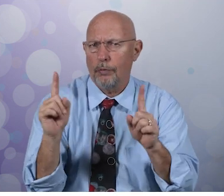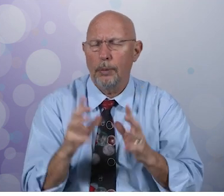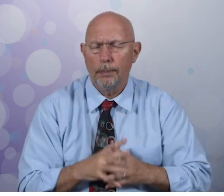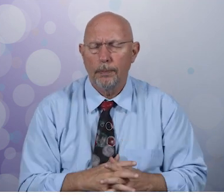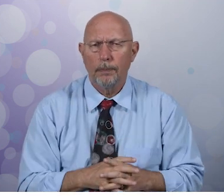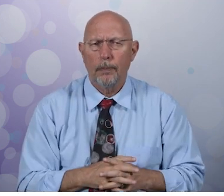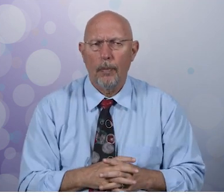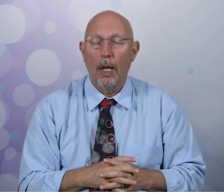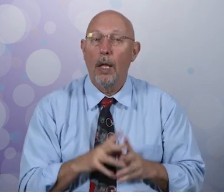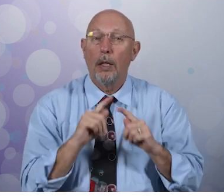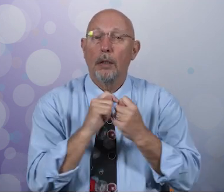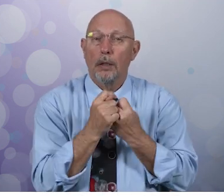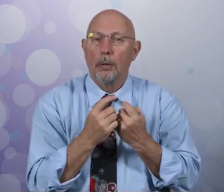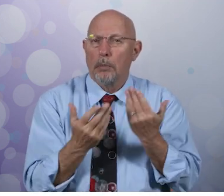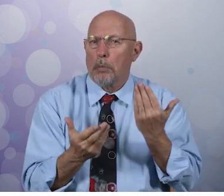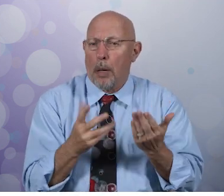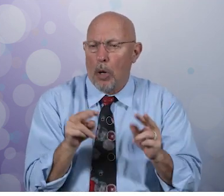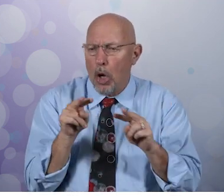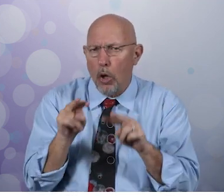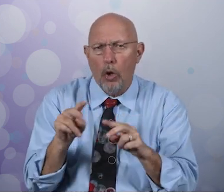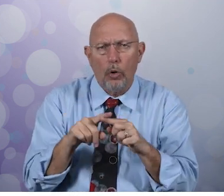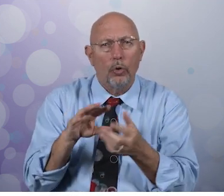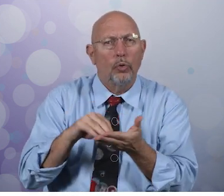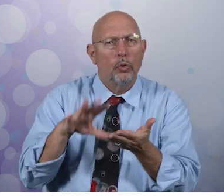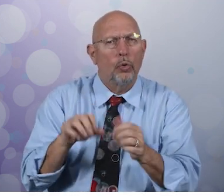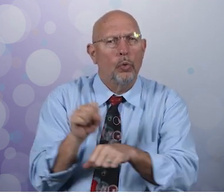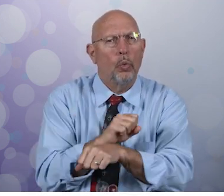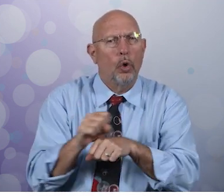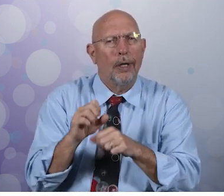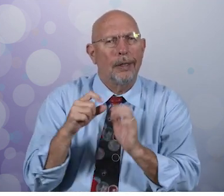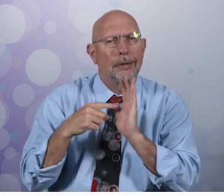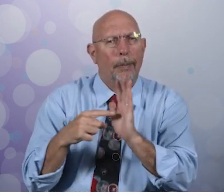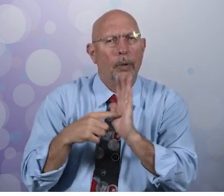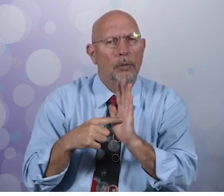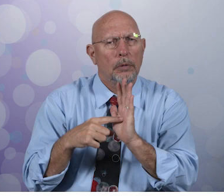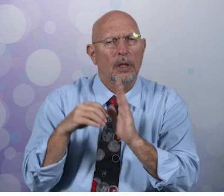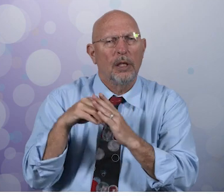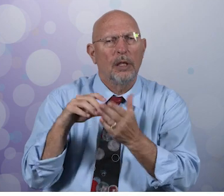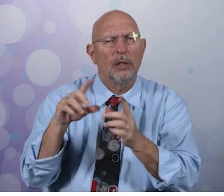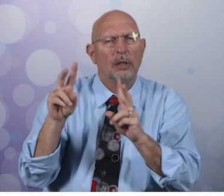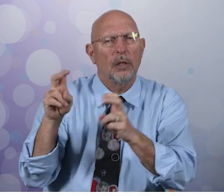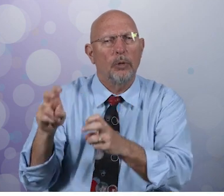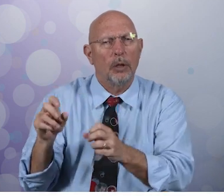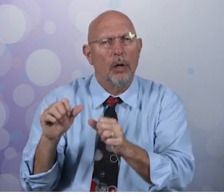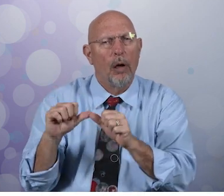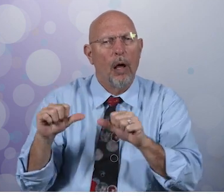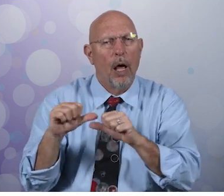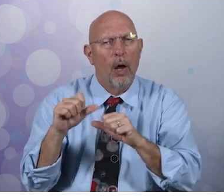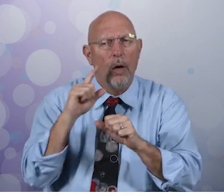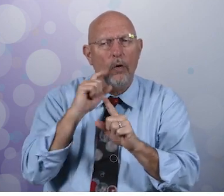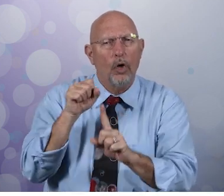The team may also take a look at student work samples in the subject areas and the targeted specific learning